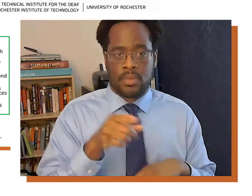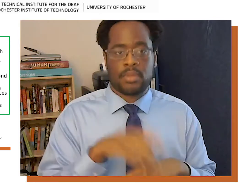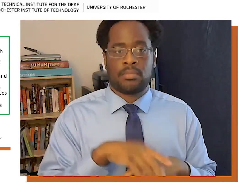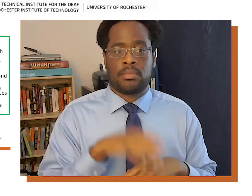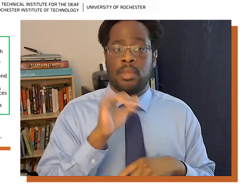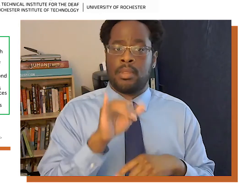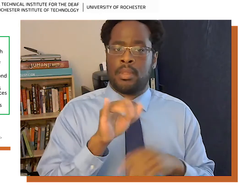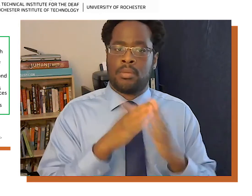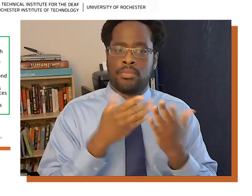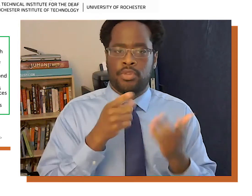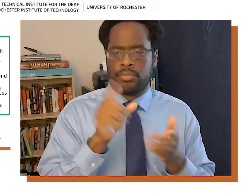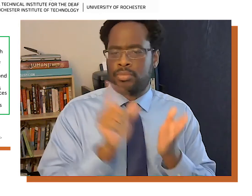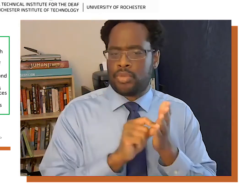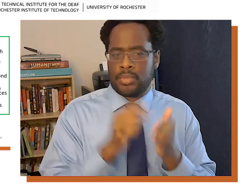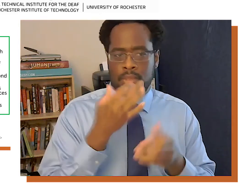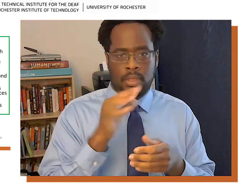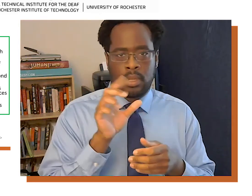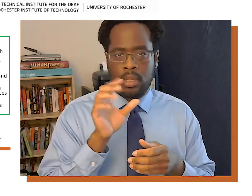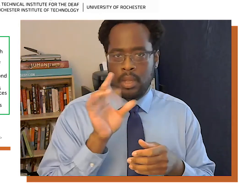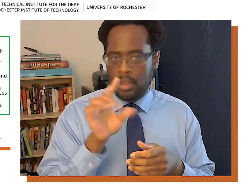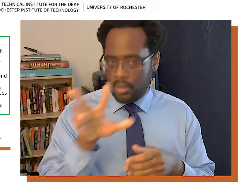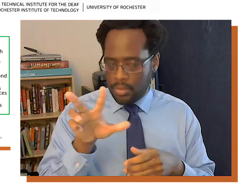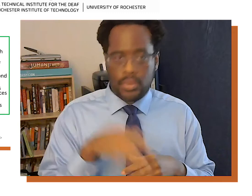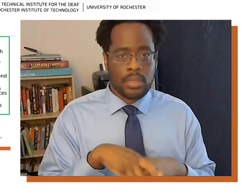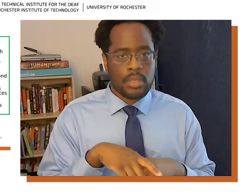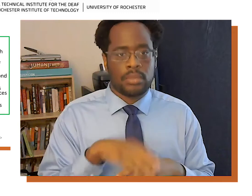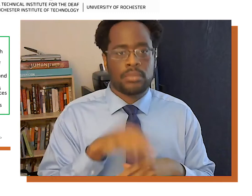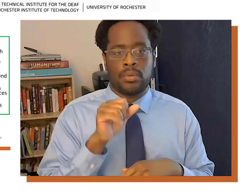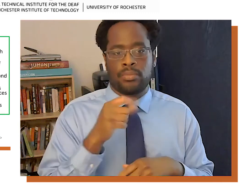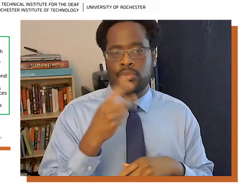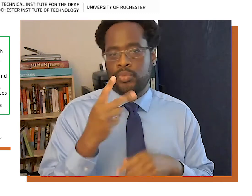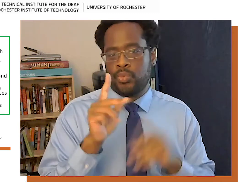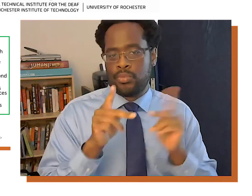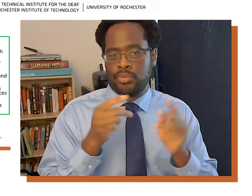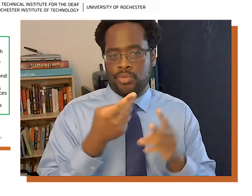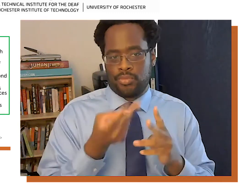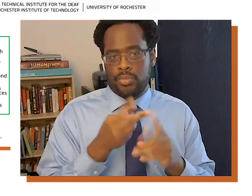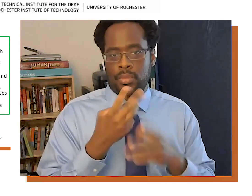one question is, "Are We That Different?" is the subtitle.